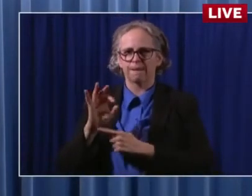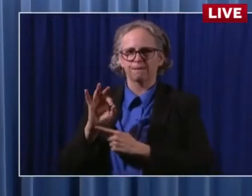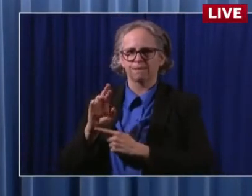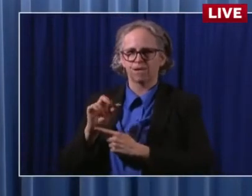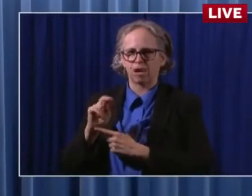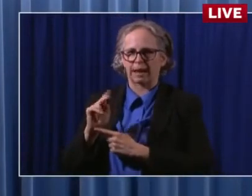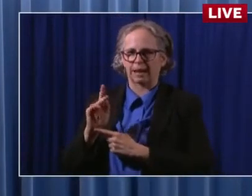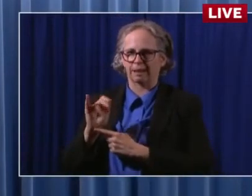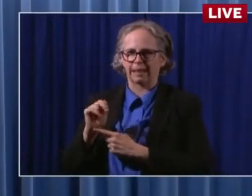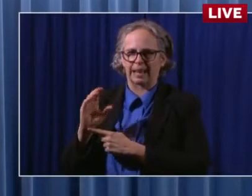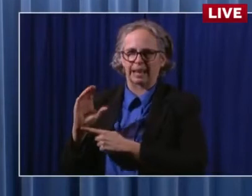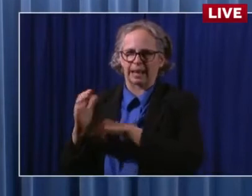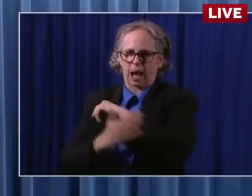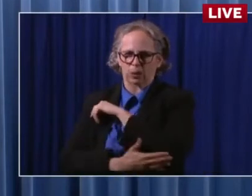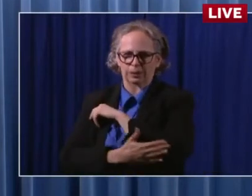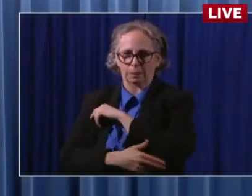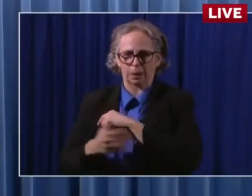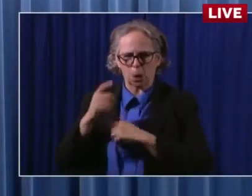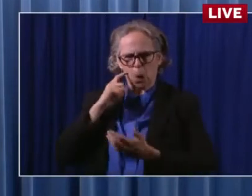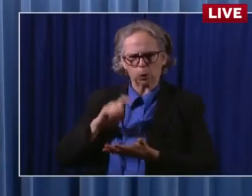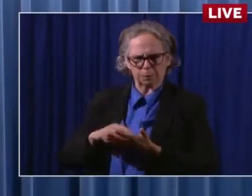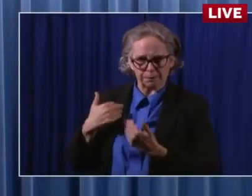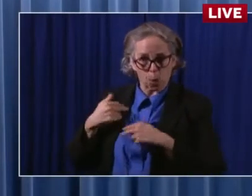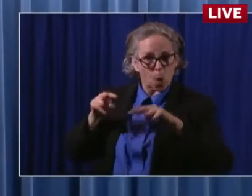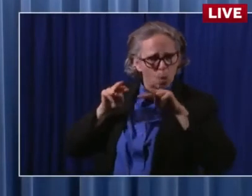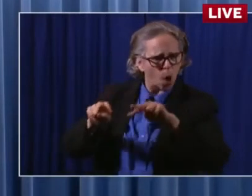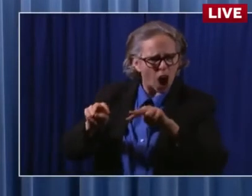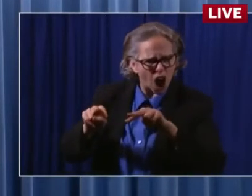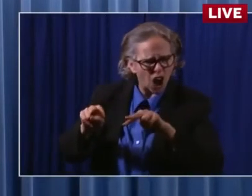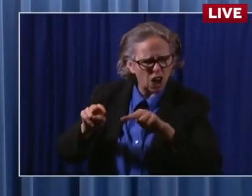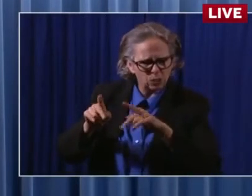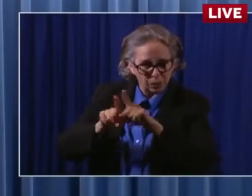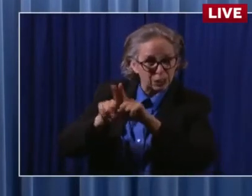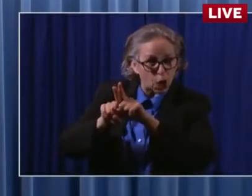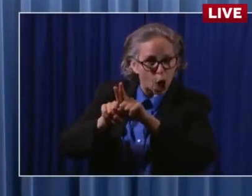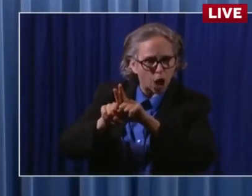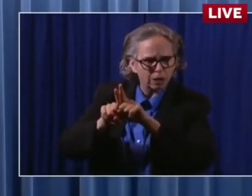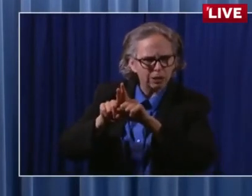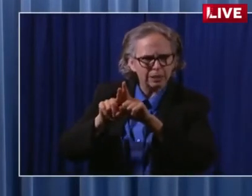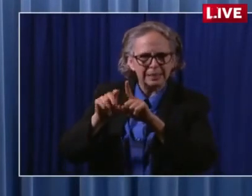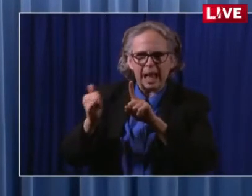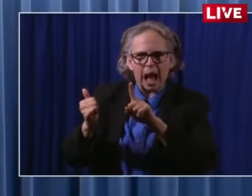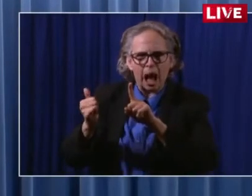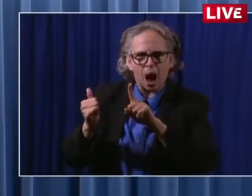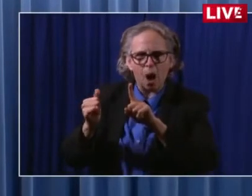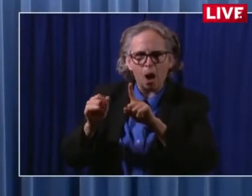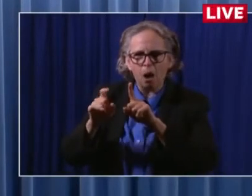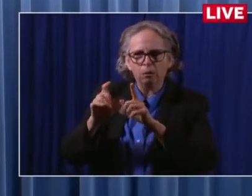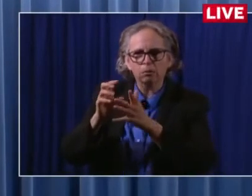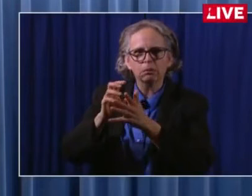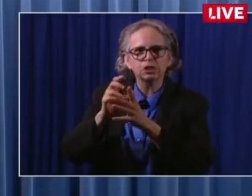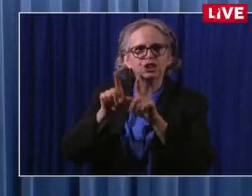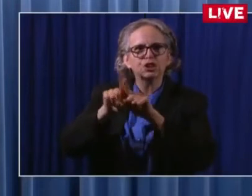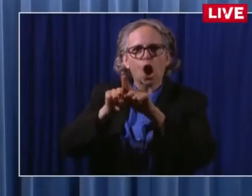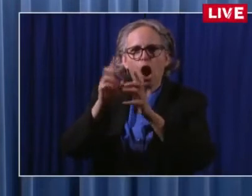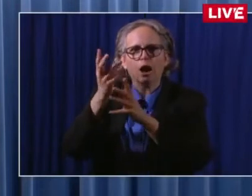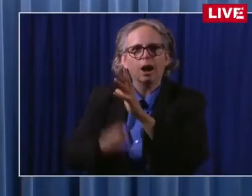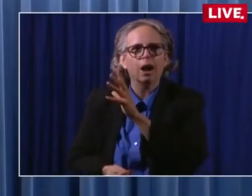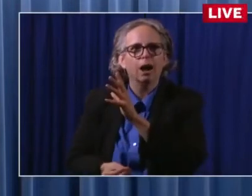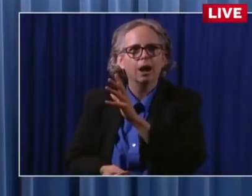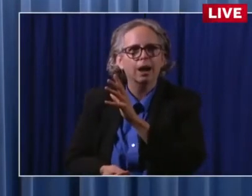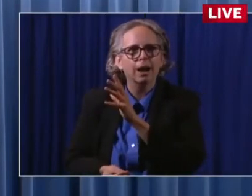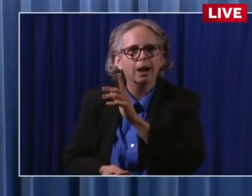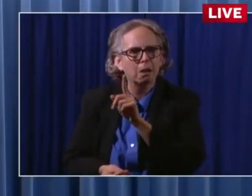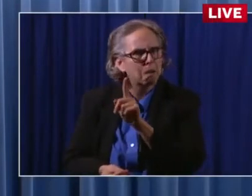YOU WILL NOTE IN FRANKLIN COUNTY, WE WILL GET TO THIS IN A MINUTE, BUT WE HAD THEM ON THE WATCHLIST.